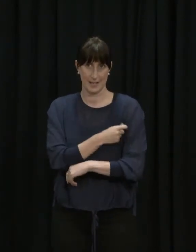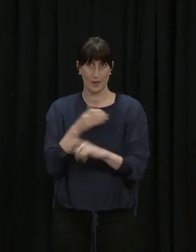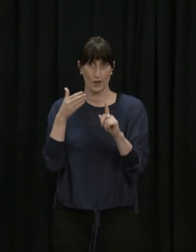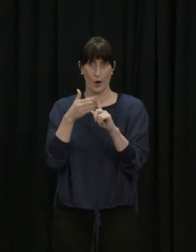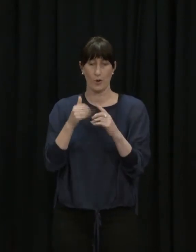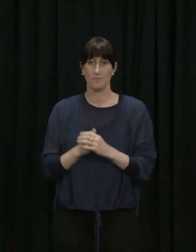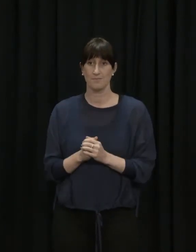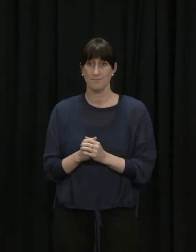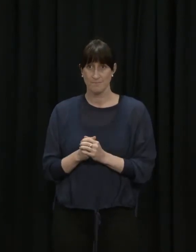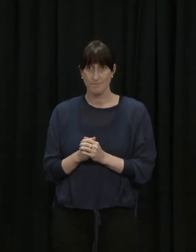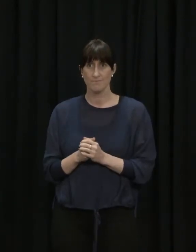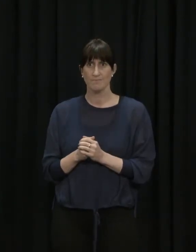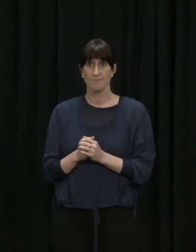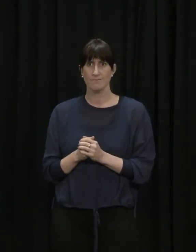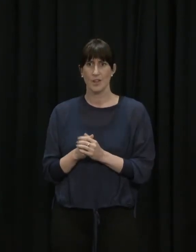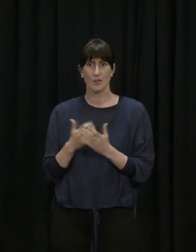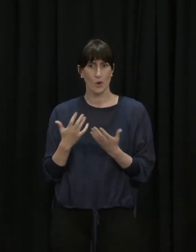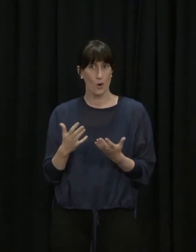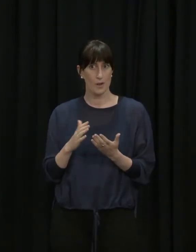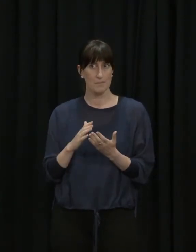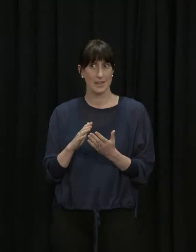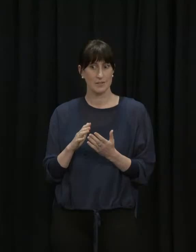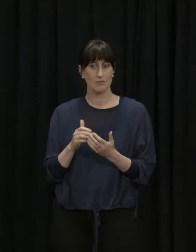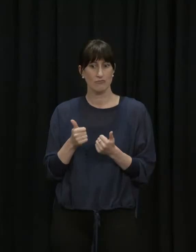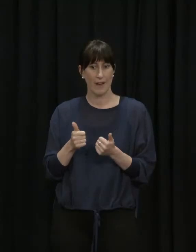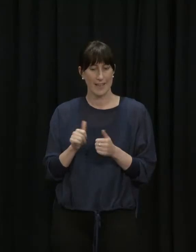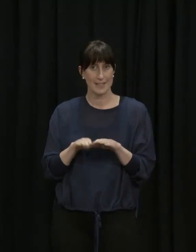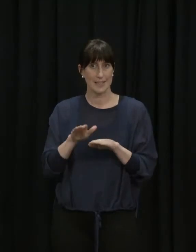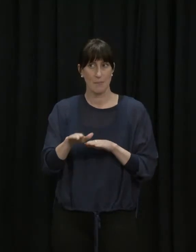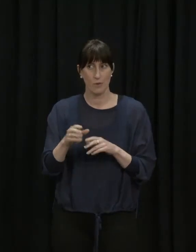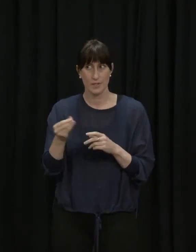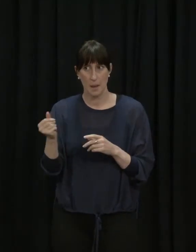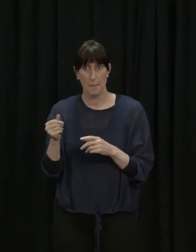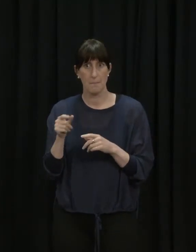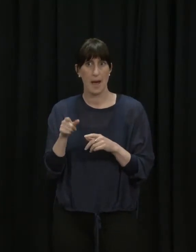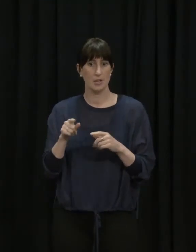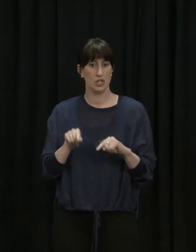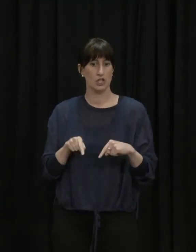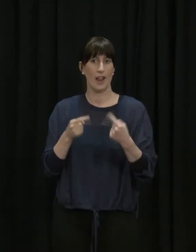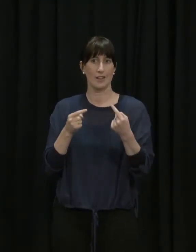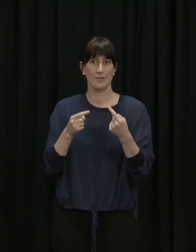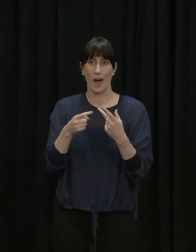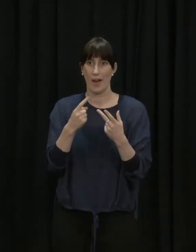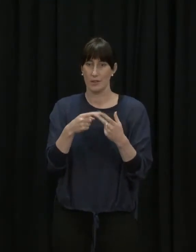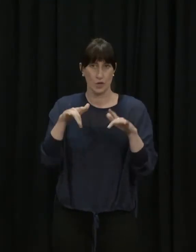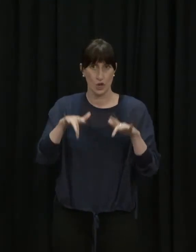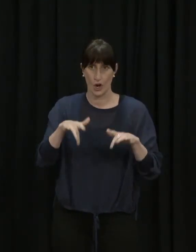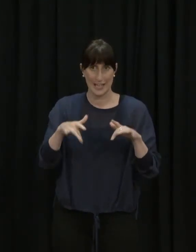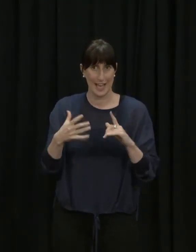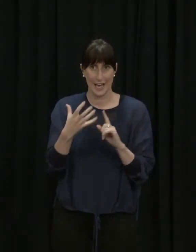Nelson Marlborough, Waikato and South-Central DHP is all getting close to the 90% goal. It's a great step and a